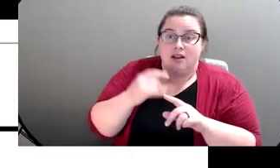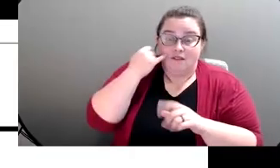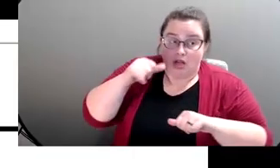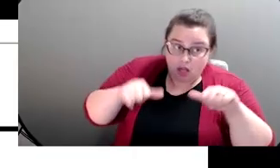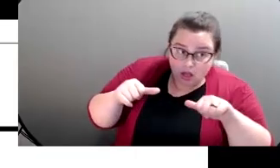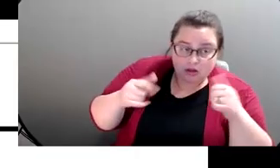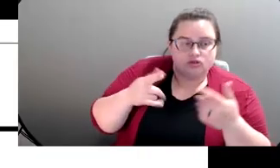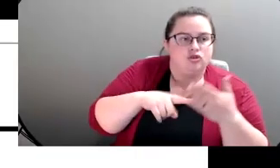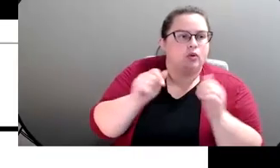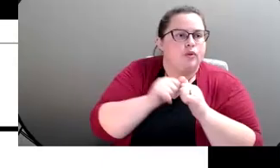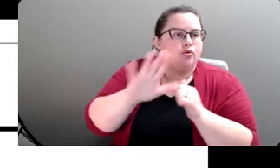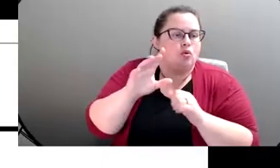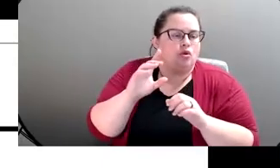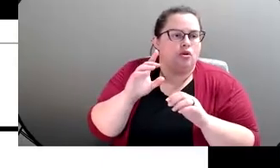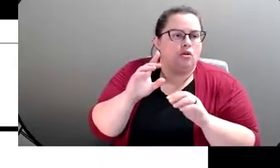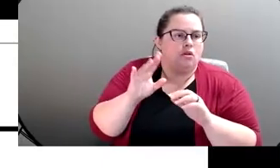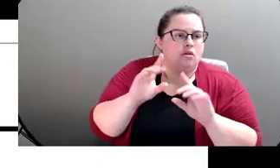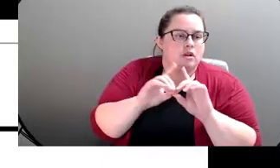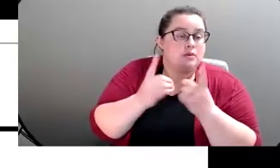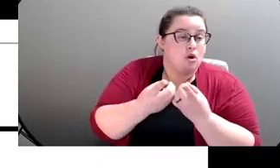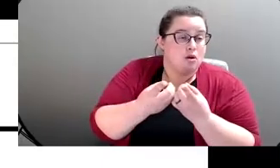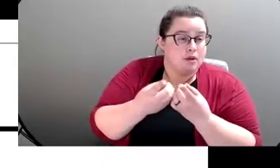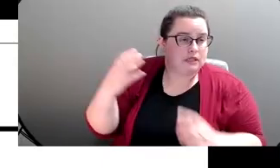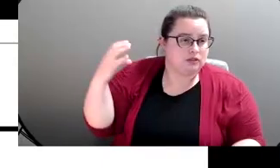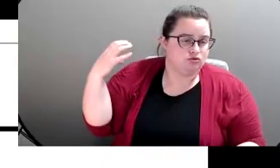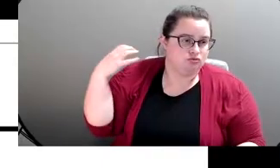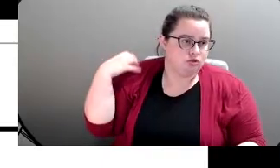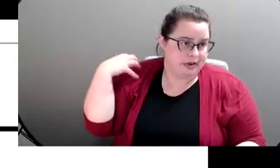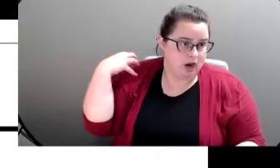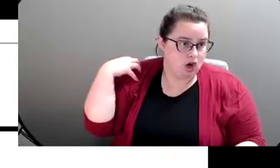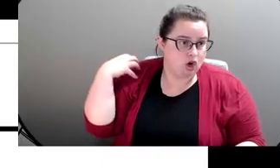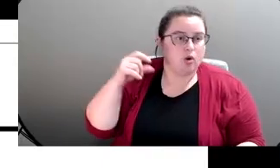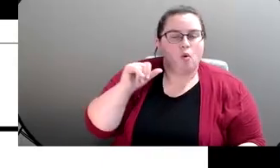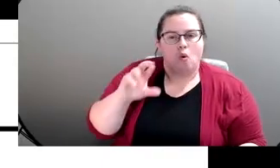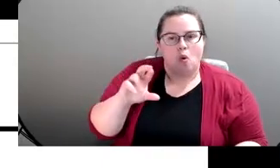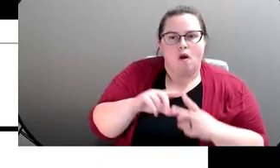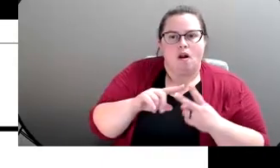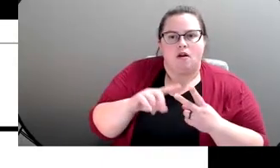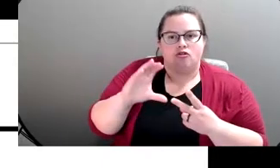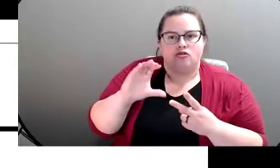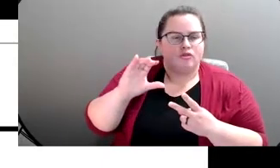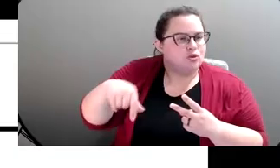or check, on currIQunet and look at your course outline of record.